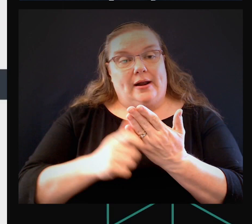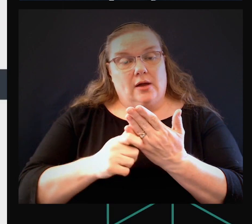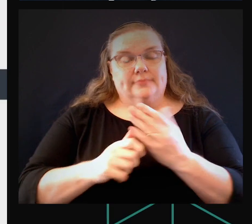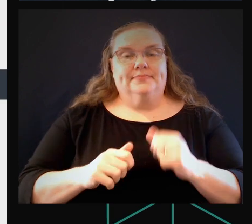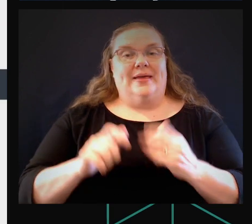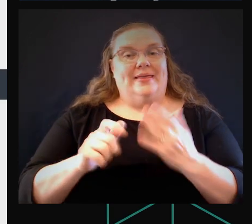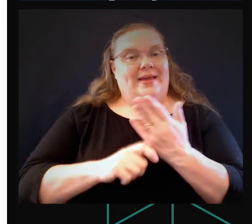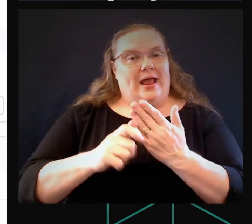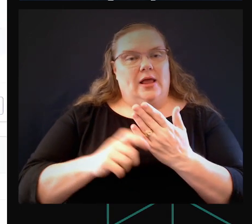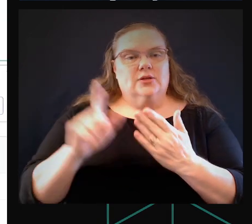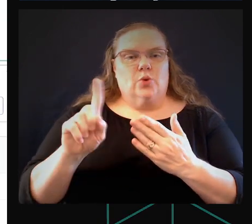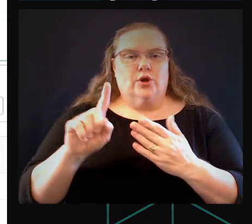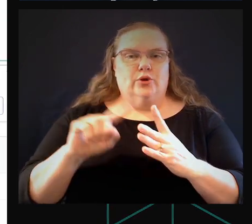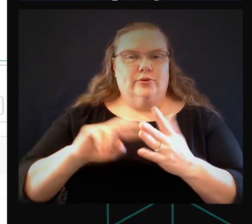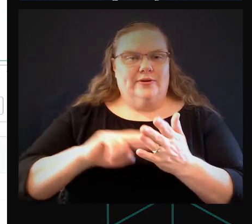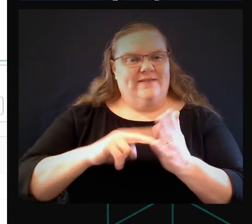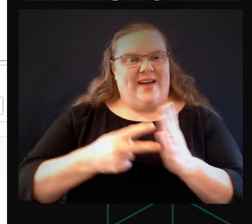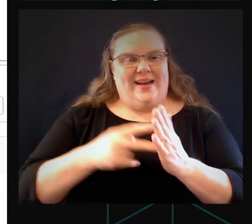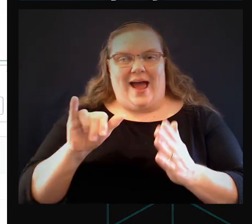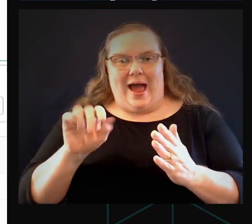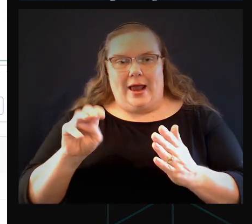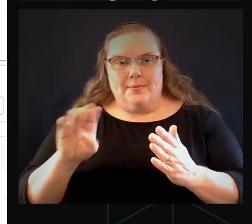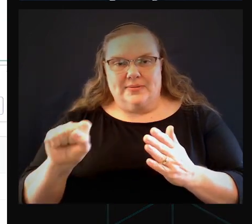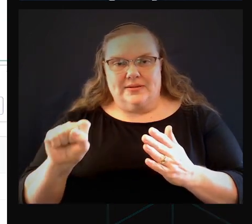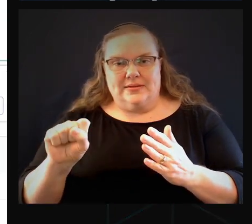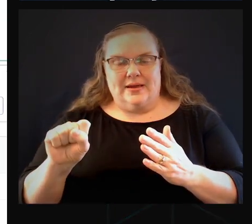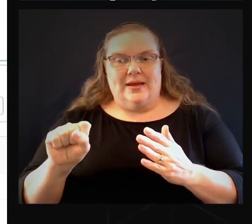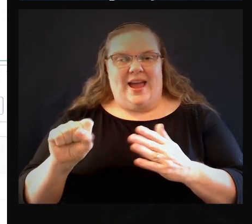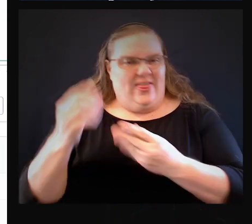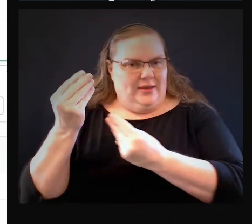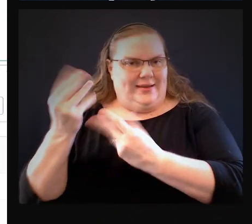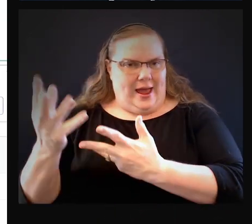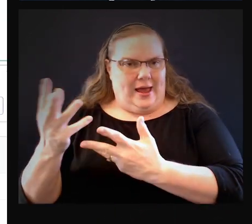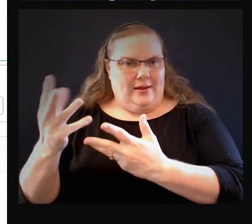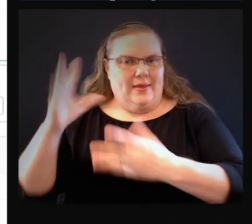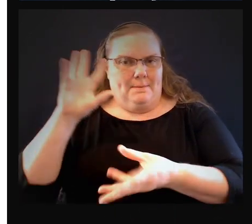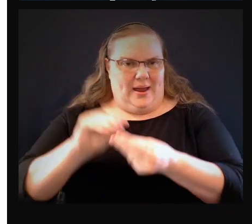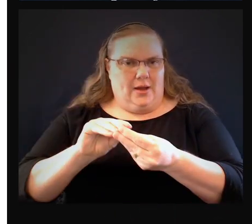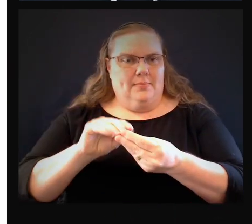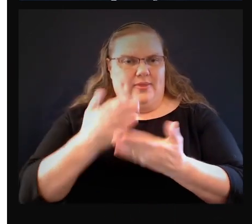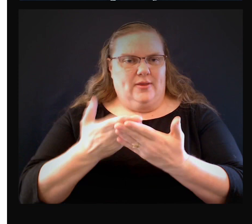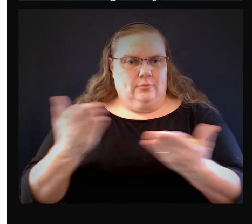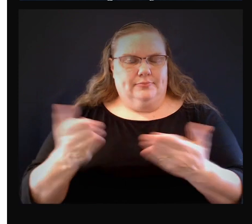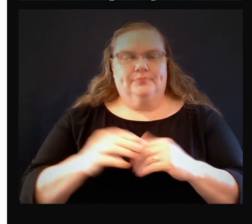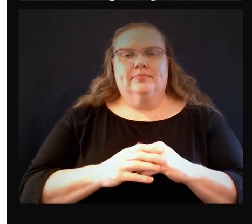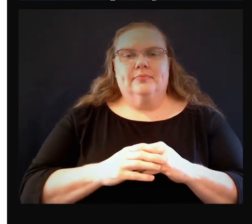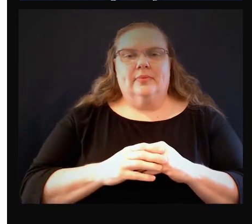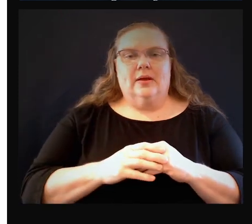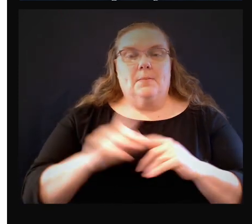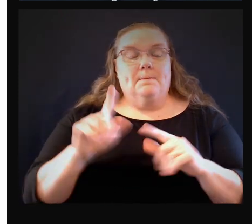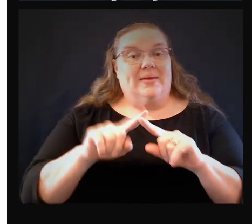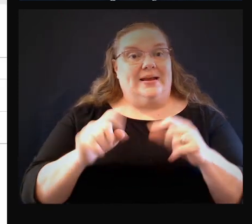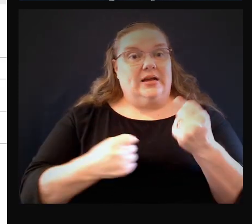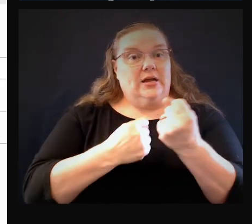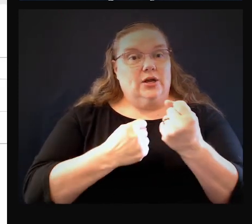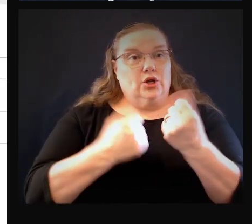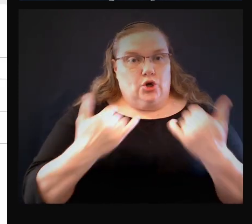The Catalog is where you'll define the items and their metadata that make up your game. Economy V2 currently supports six item types,